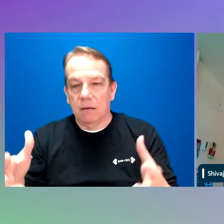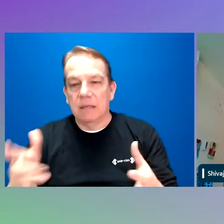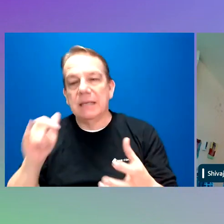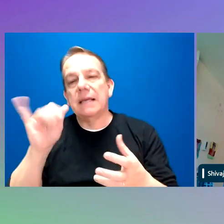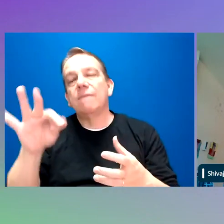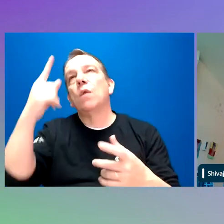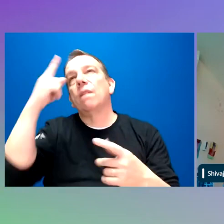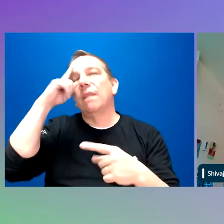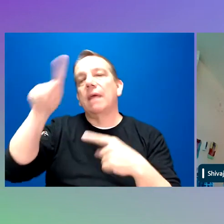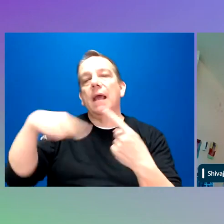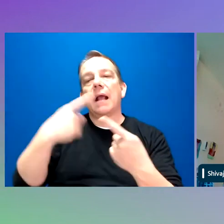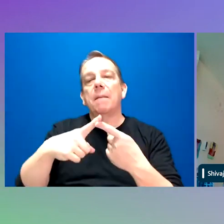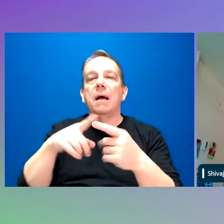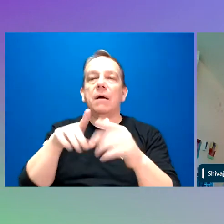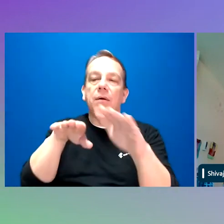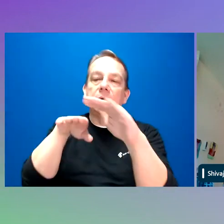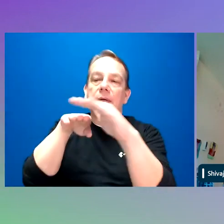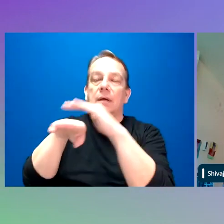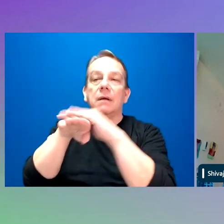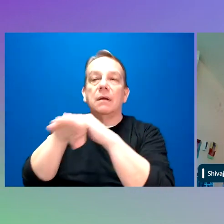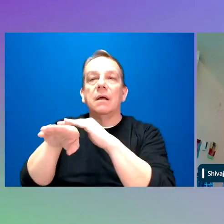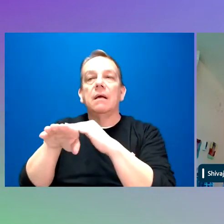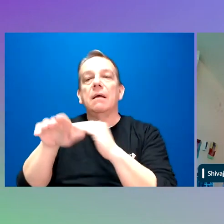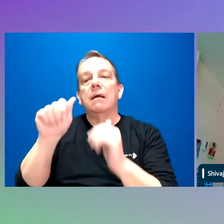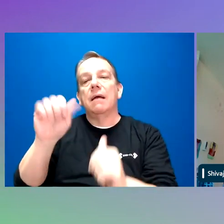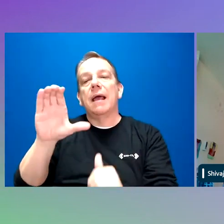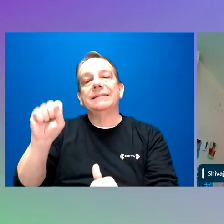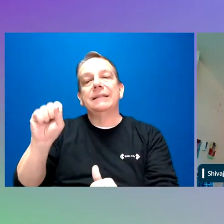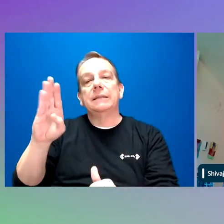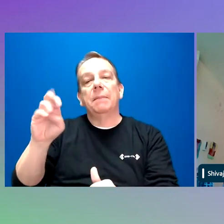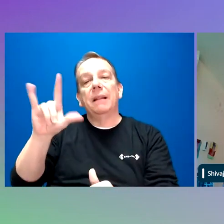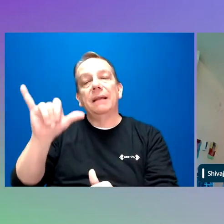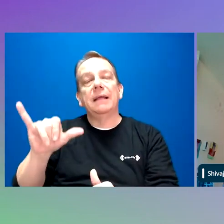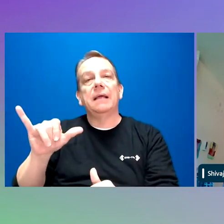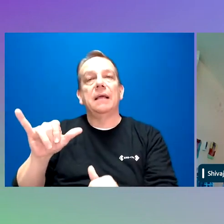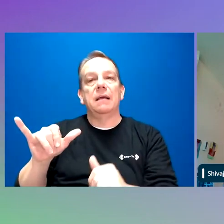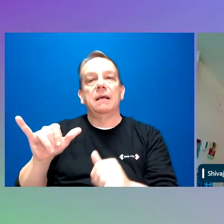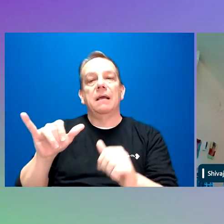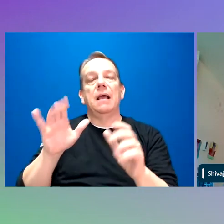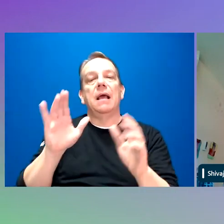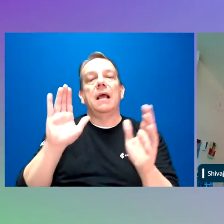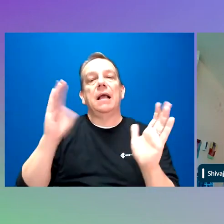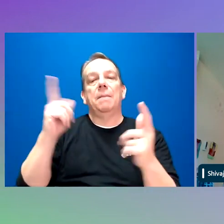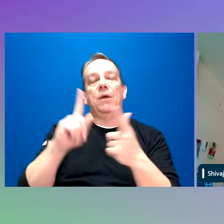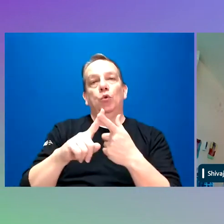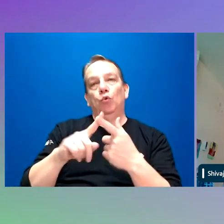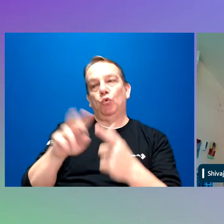accessibility to some extent in terms of risk, you will get some